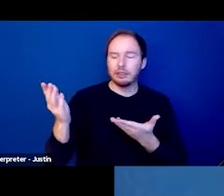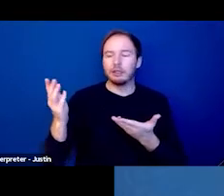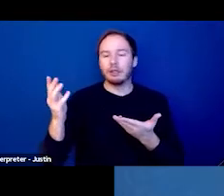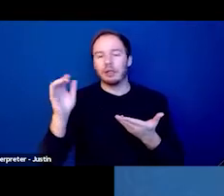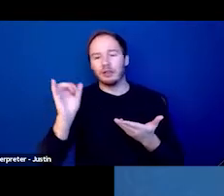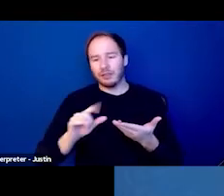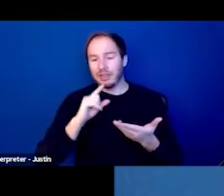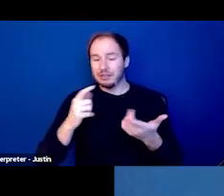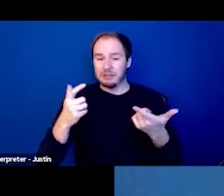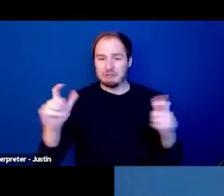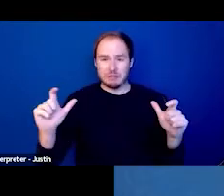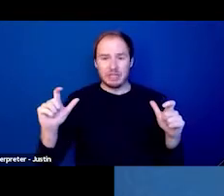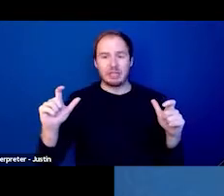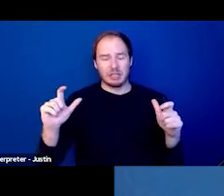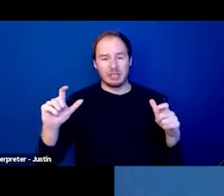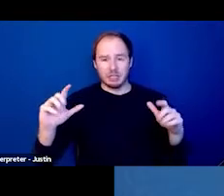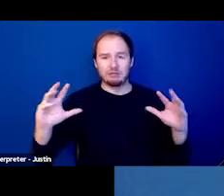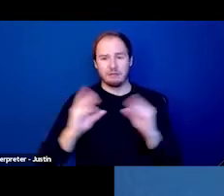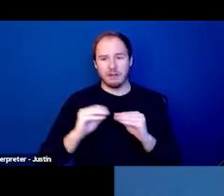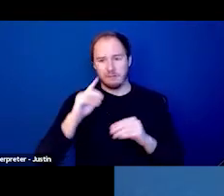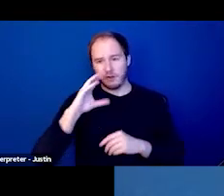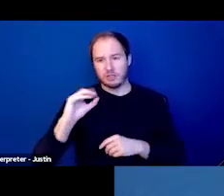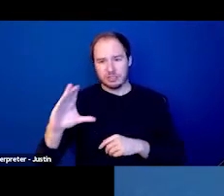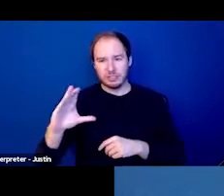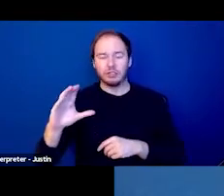This is a pretty big function of the CoC is to help with that process,